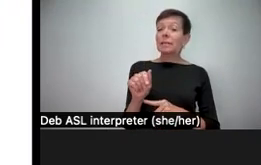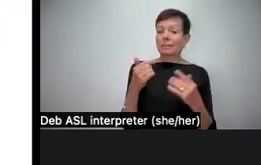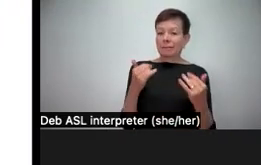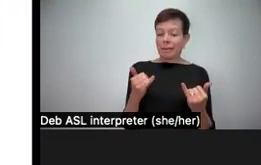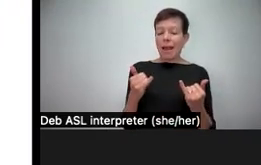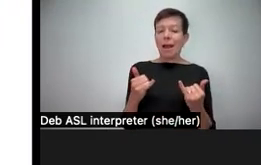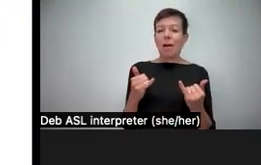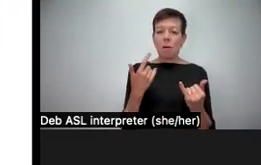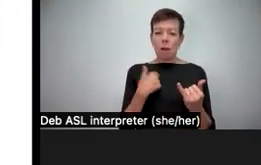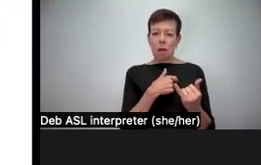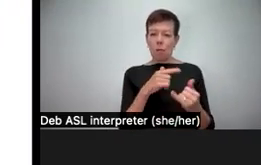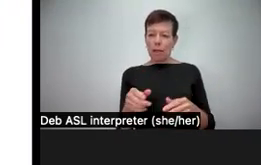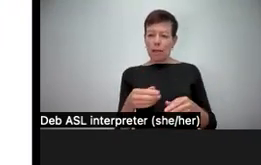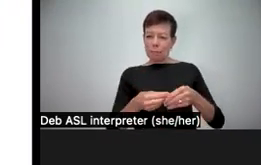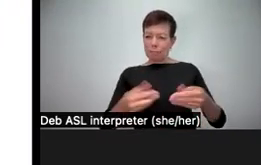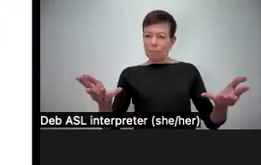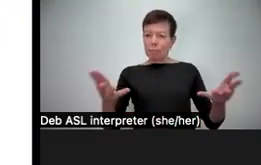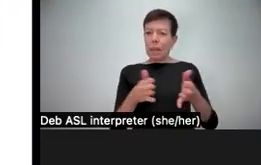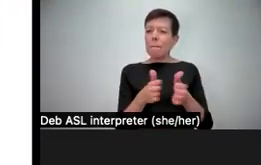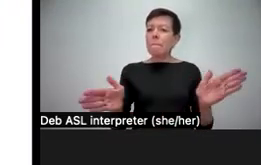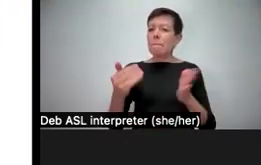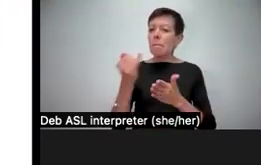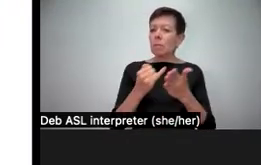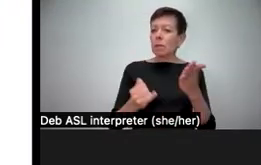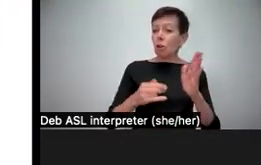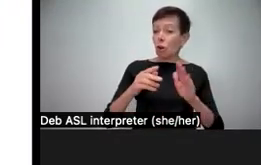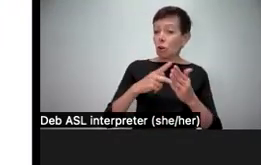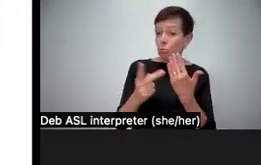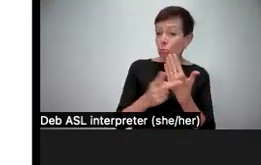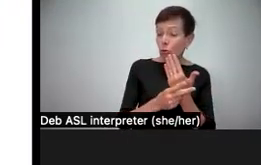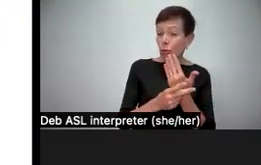a future public art program built upon our knowledge of and strong relationships with